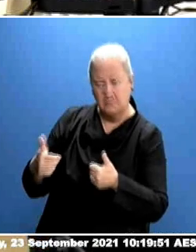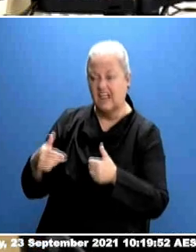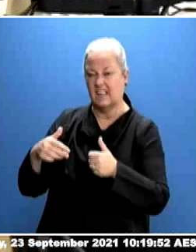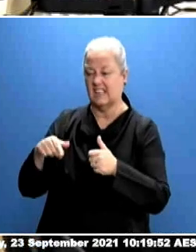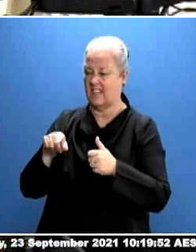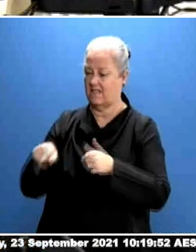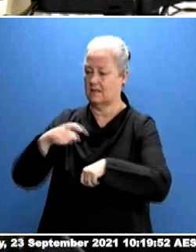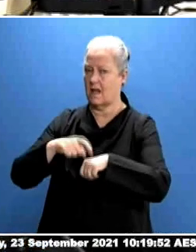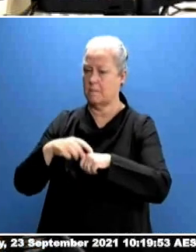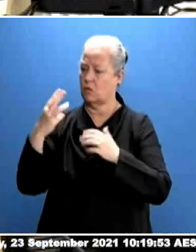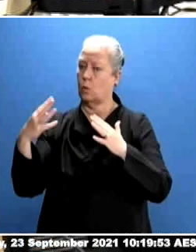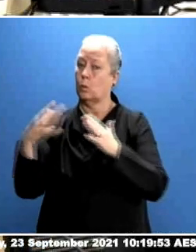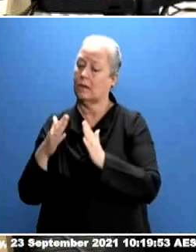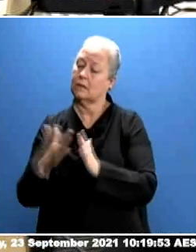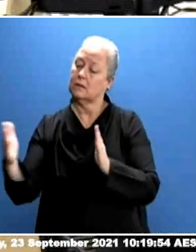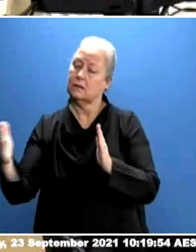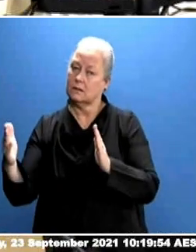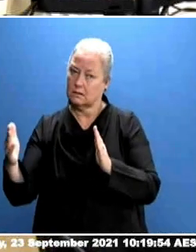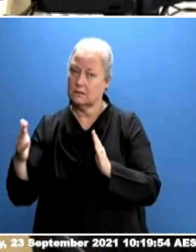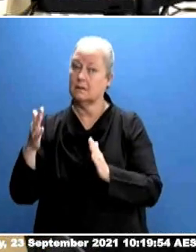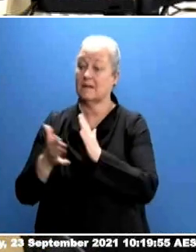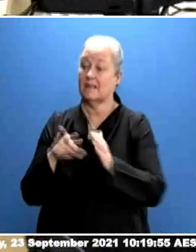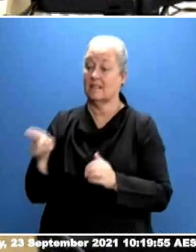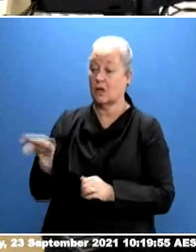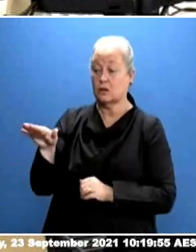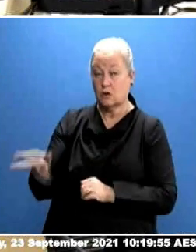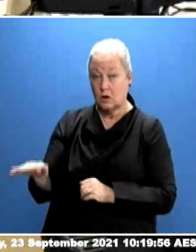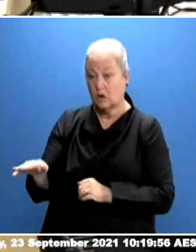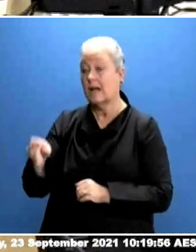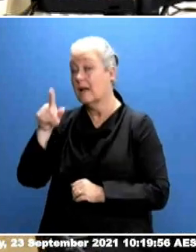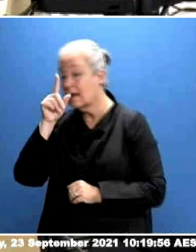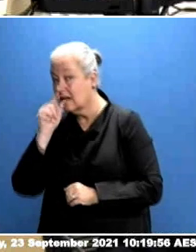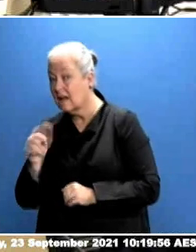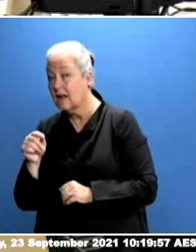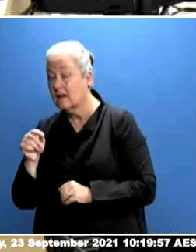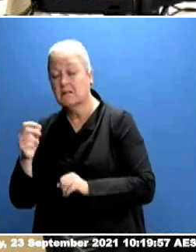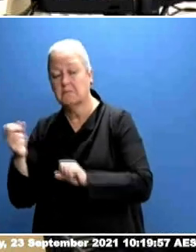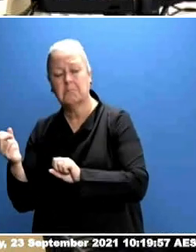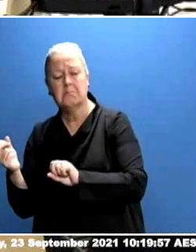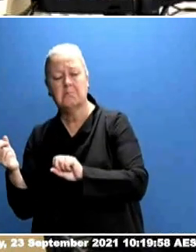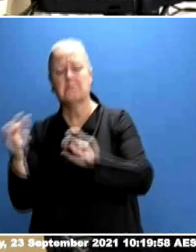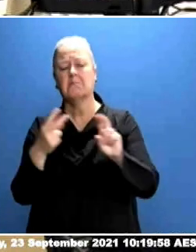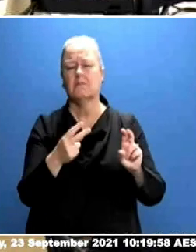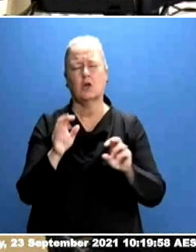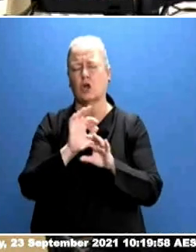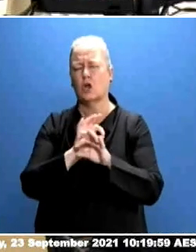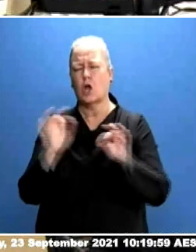then the child would then be able to return back to another setting, not a Secure Care setting?